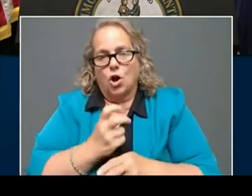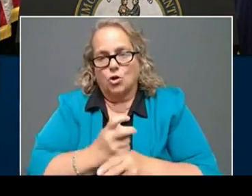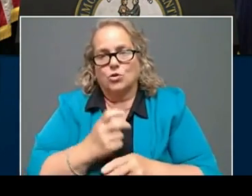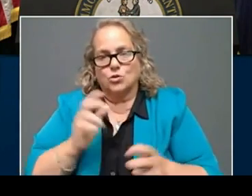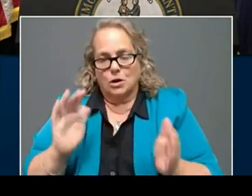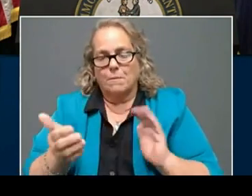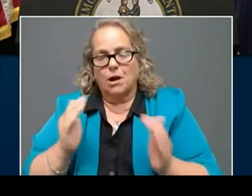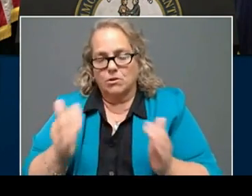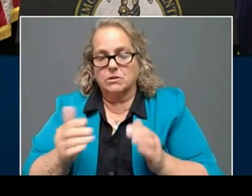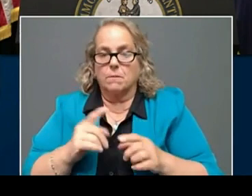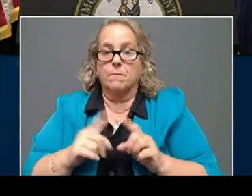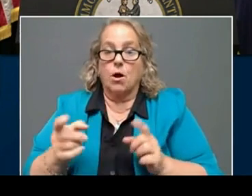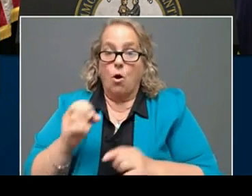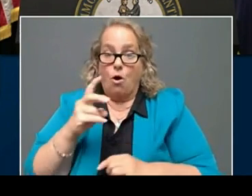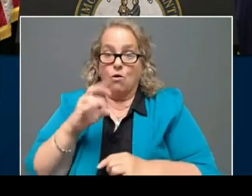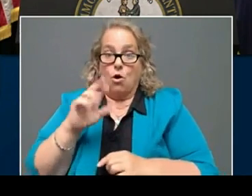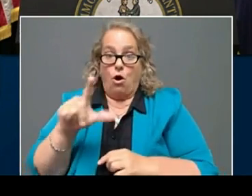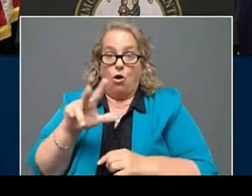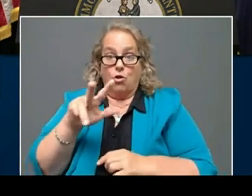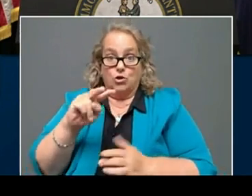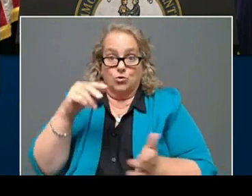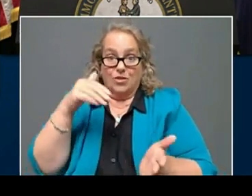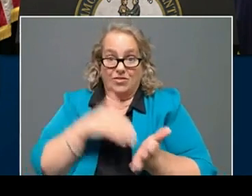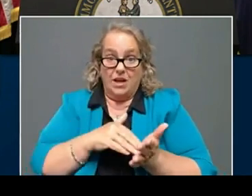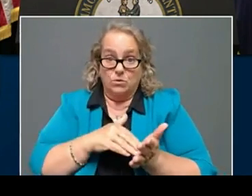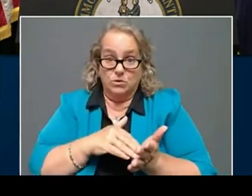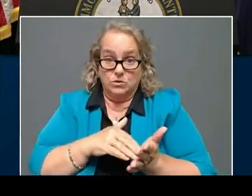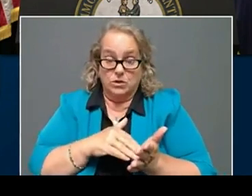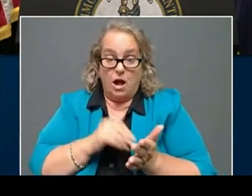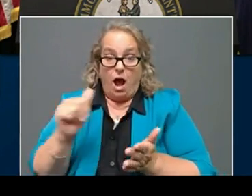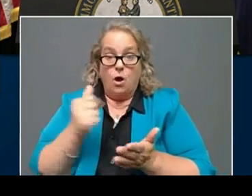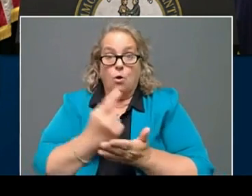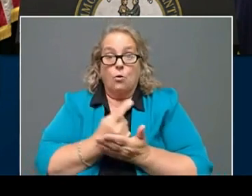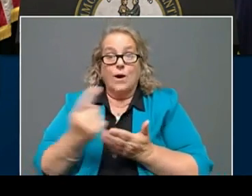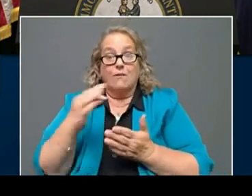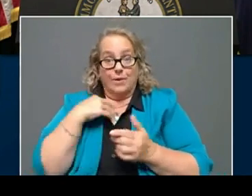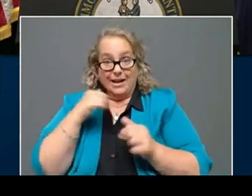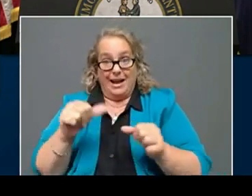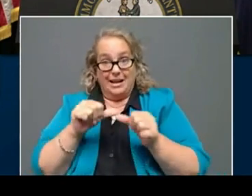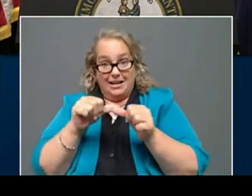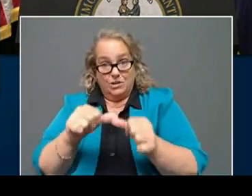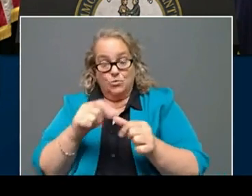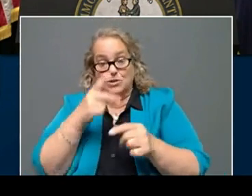overall 32,000 week, if we could continue to to see that is something we